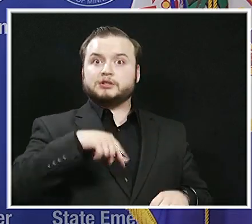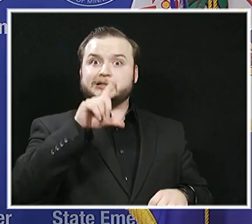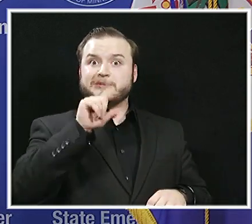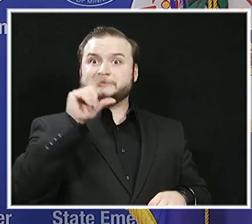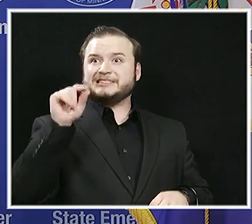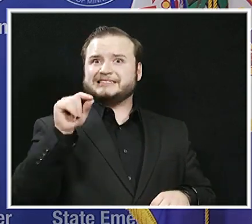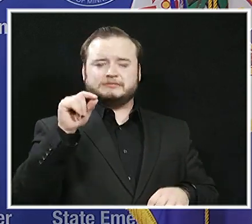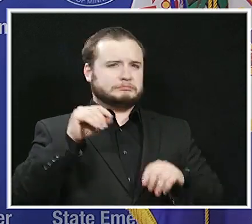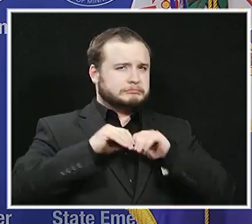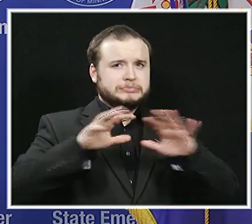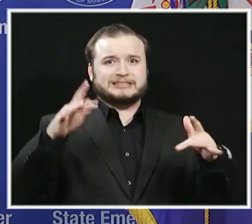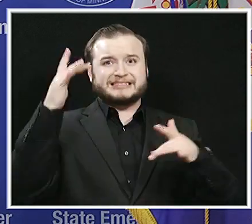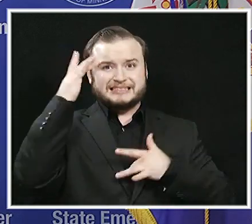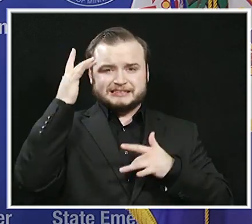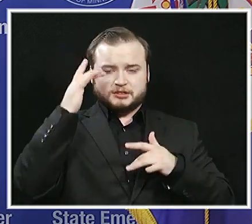re-looking at the pandemic of 2020.